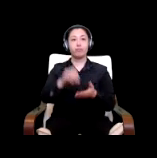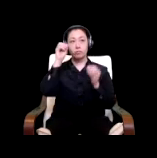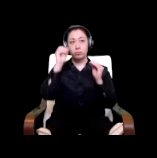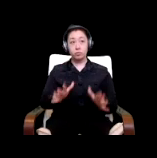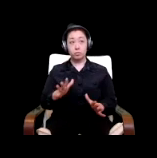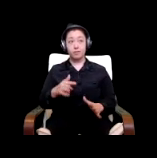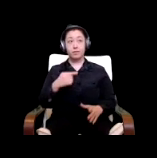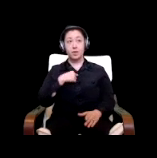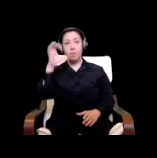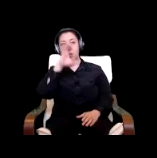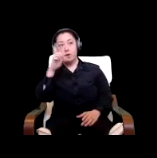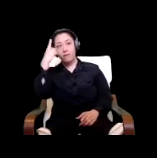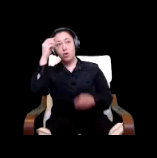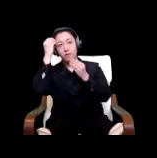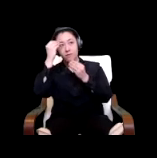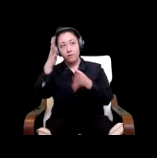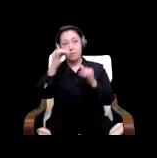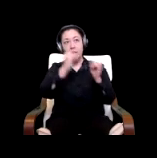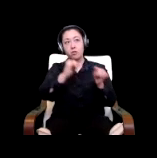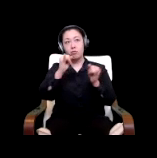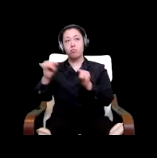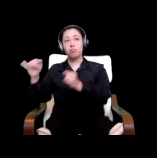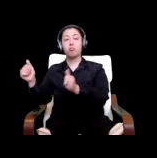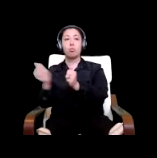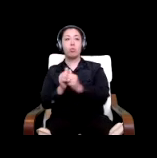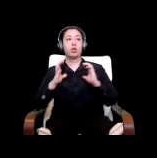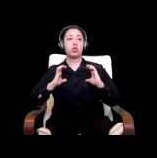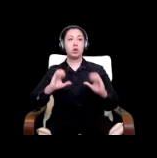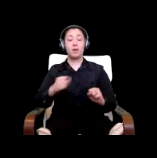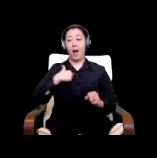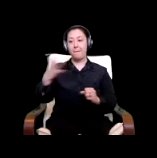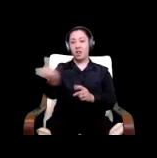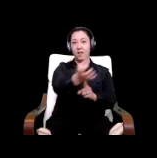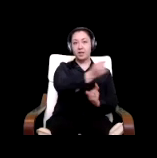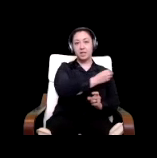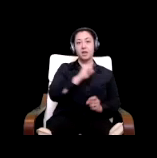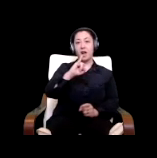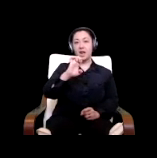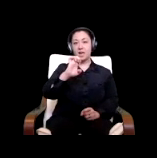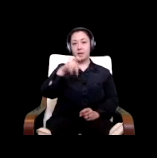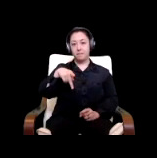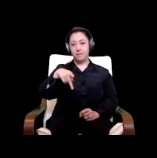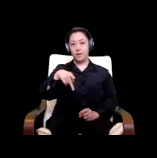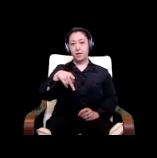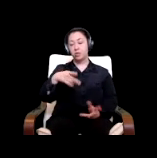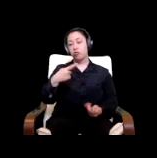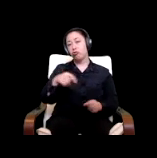currently collecting IEPs to look to see if there are common accommodations that we missed